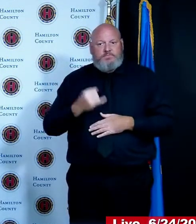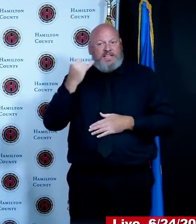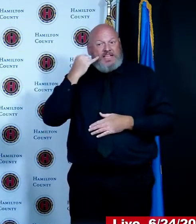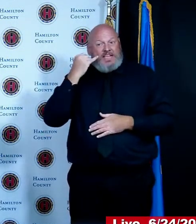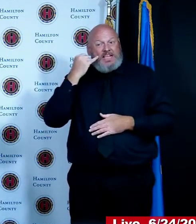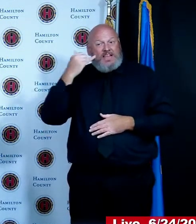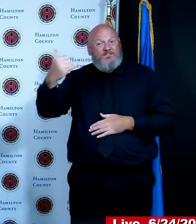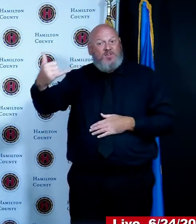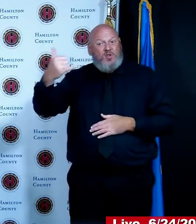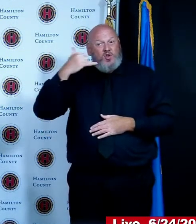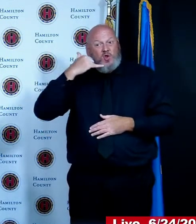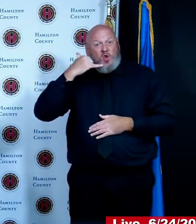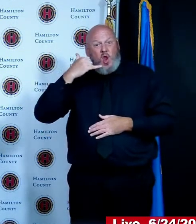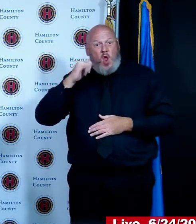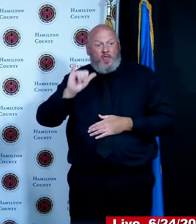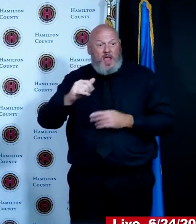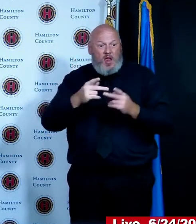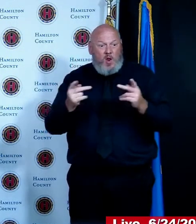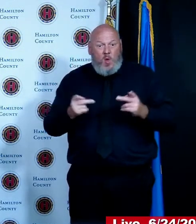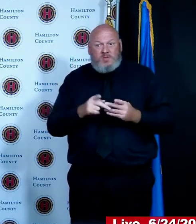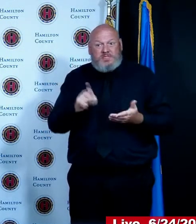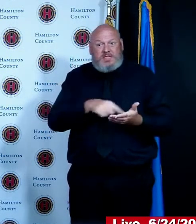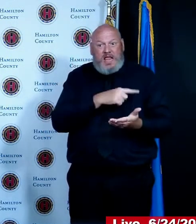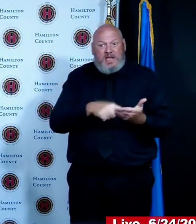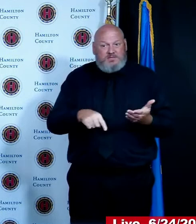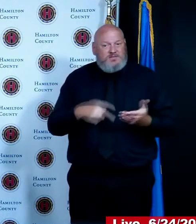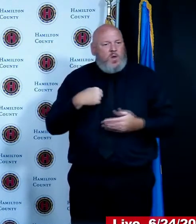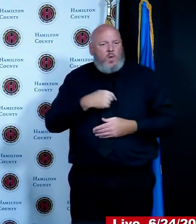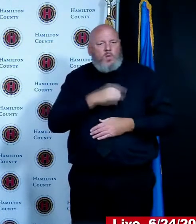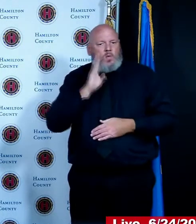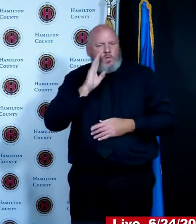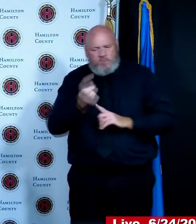add them so it's a very up-to-date resource for all of the county and we've